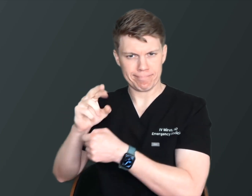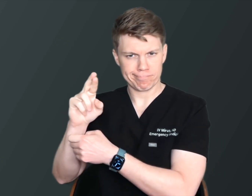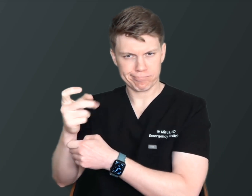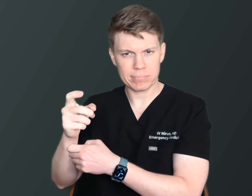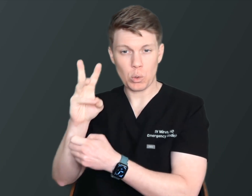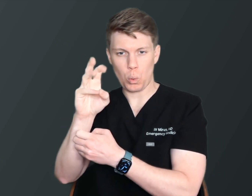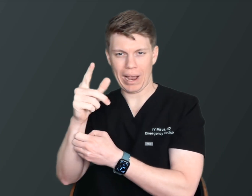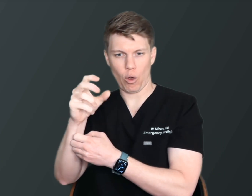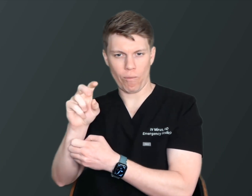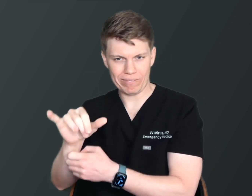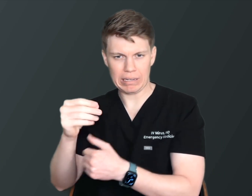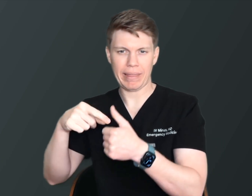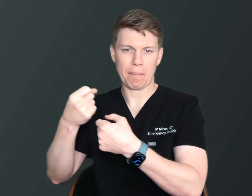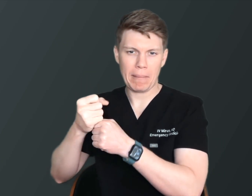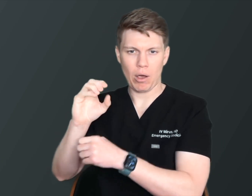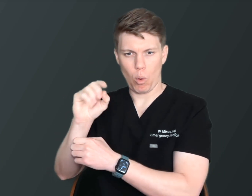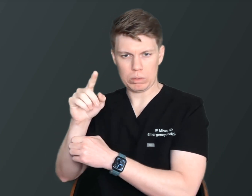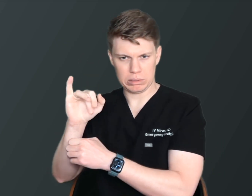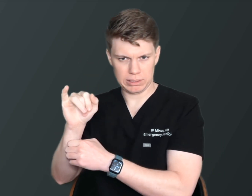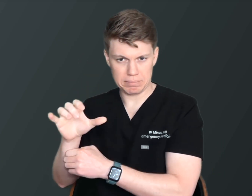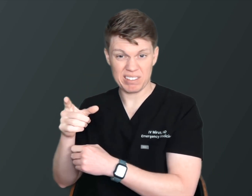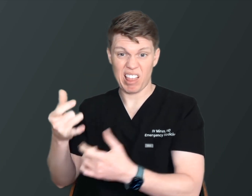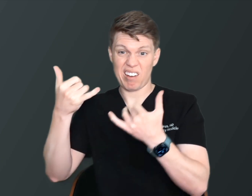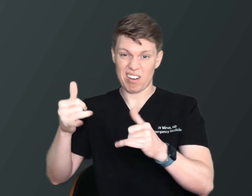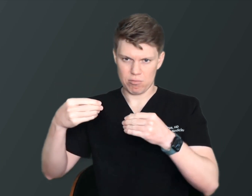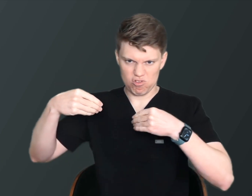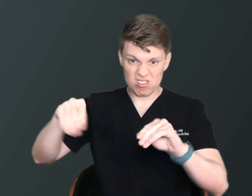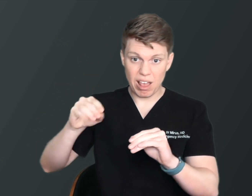which makes the prescriptions Wegovy and Ozempic,